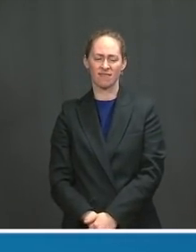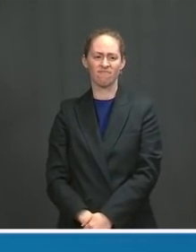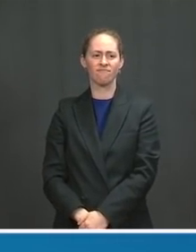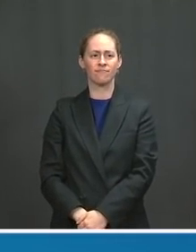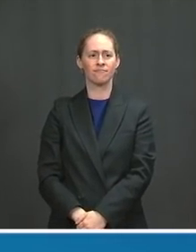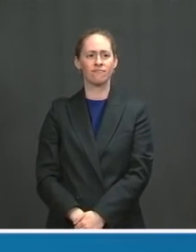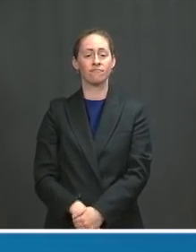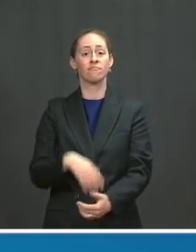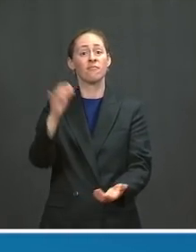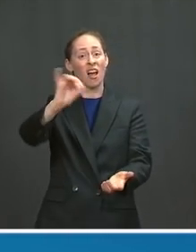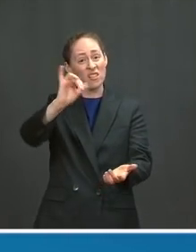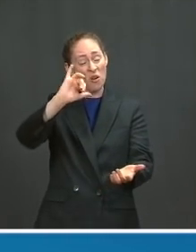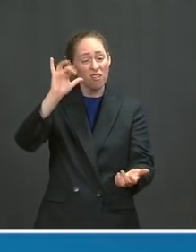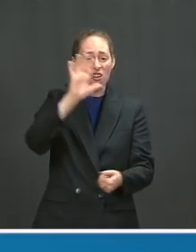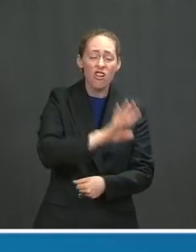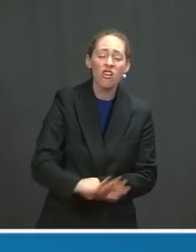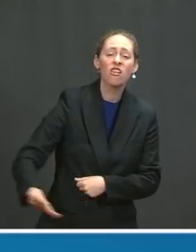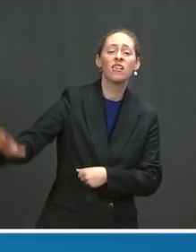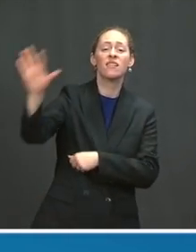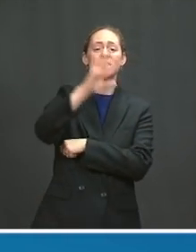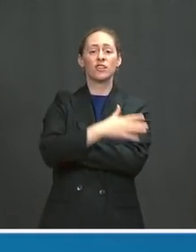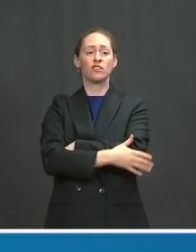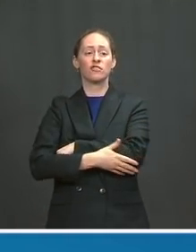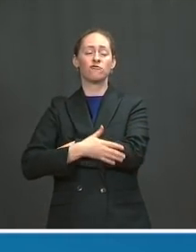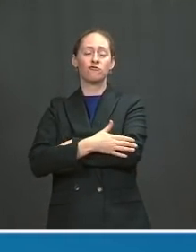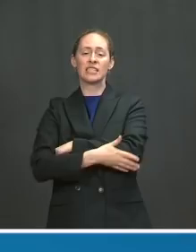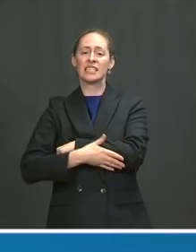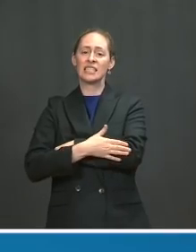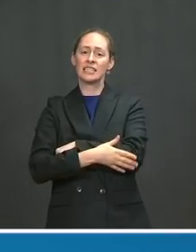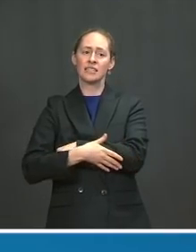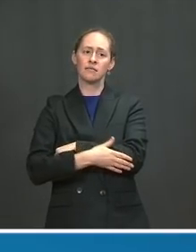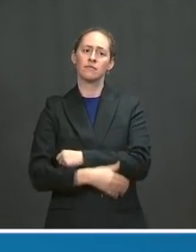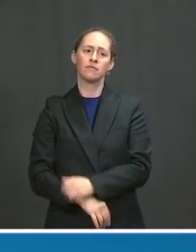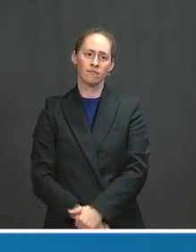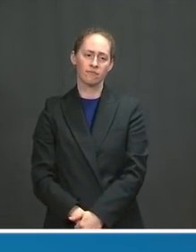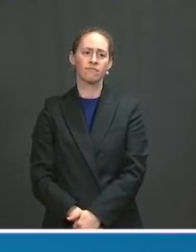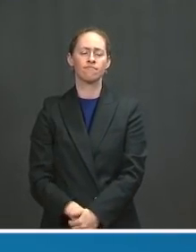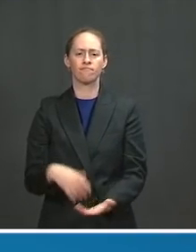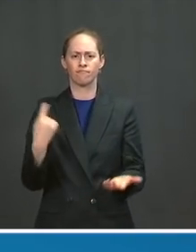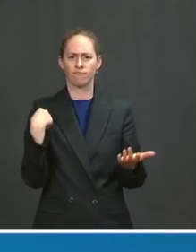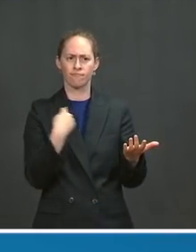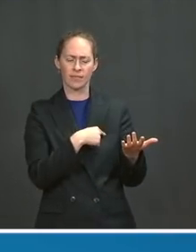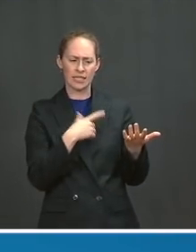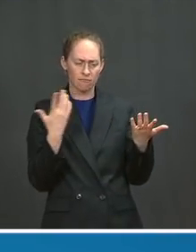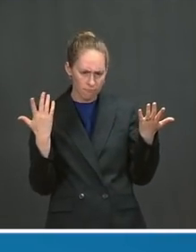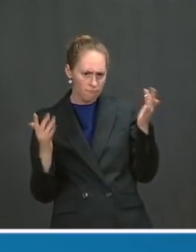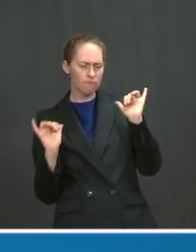It tested our systems, our structures, our very standing in the world.